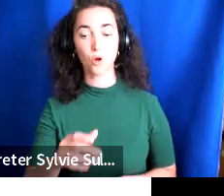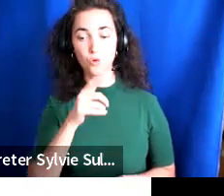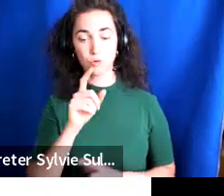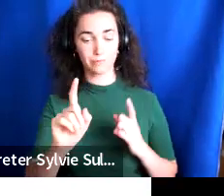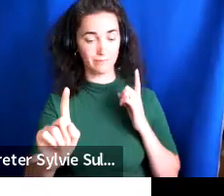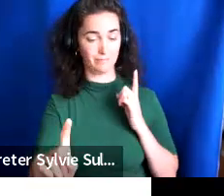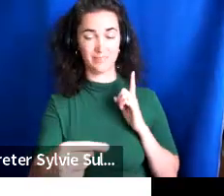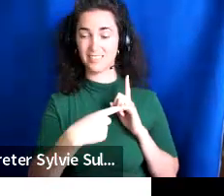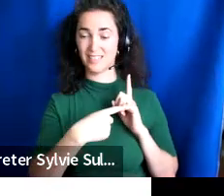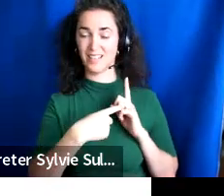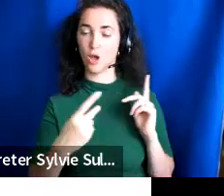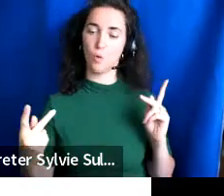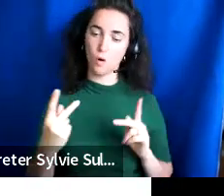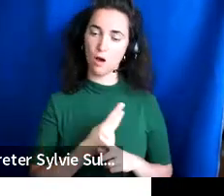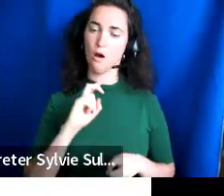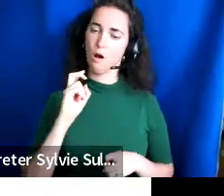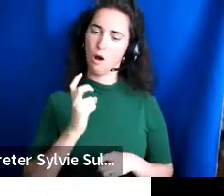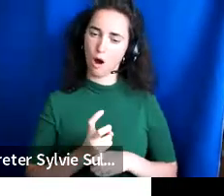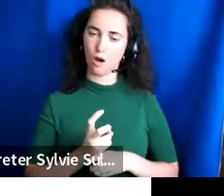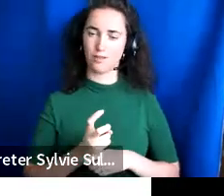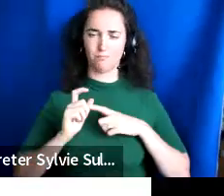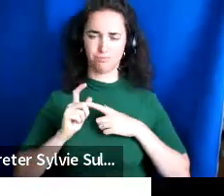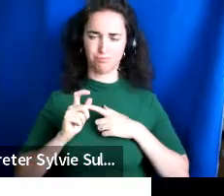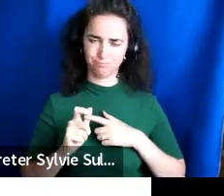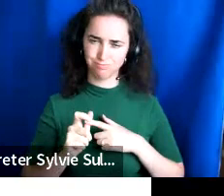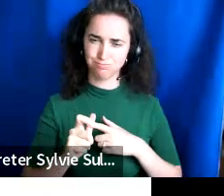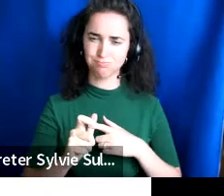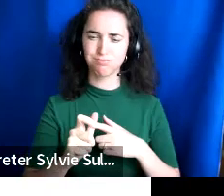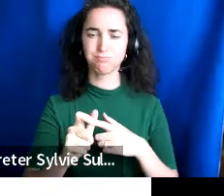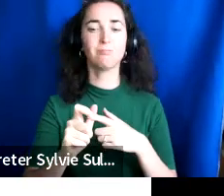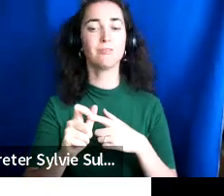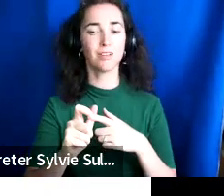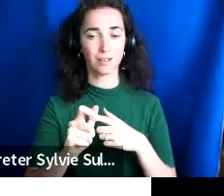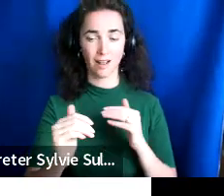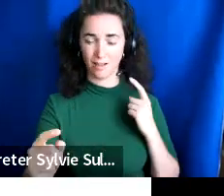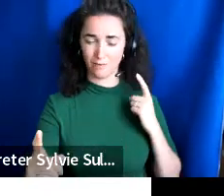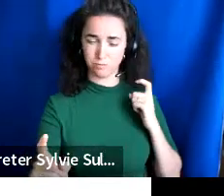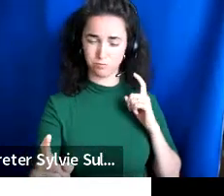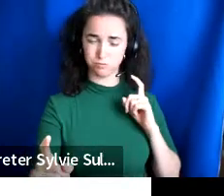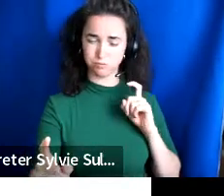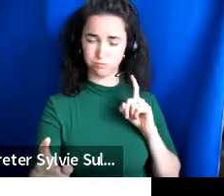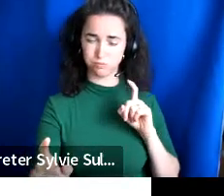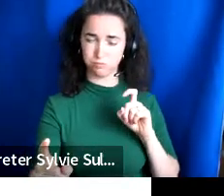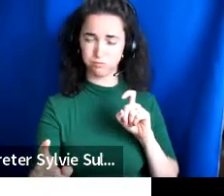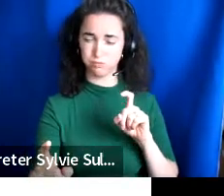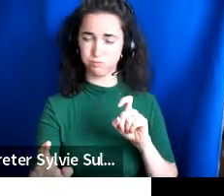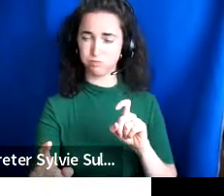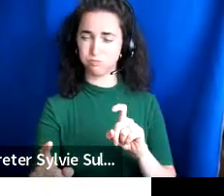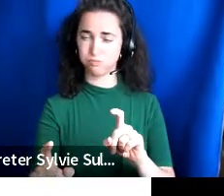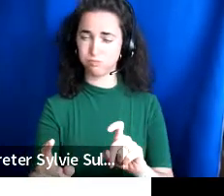Time and effort. par with the person was starting the race at the start line at X.